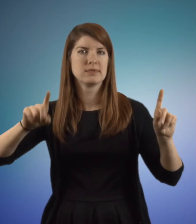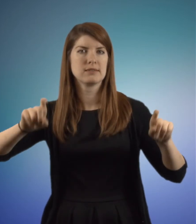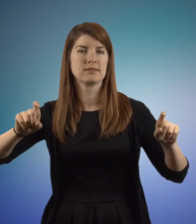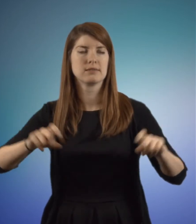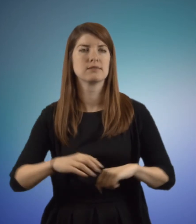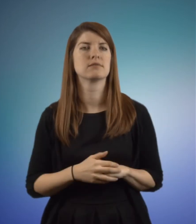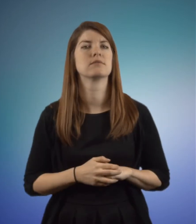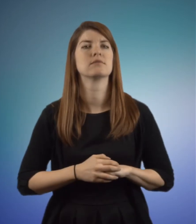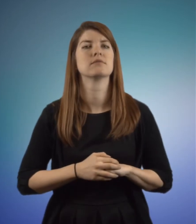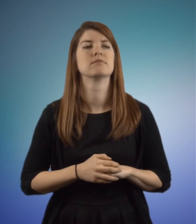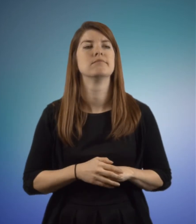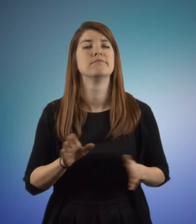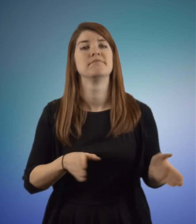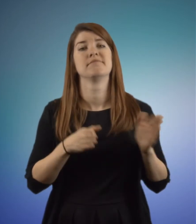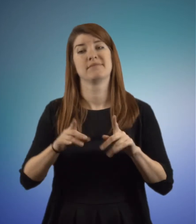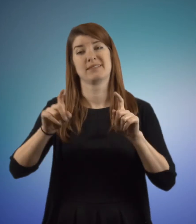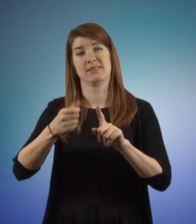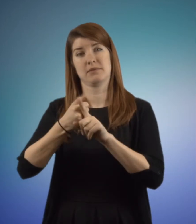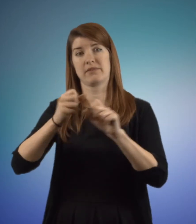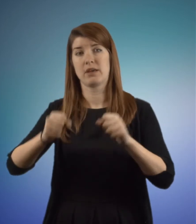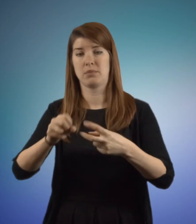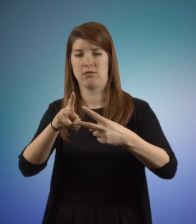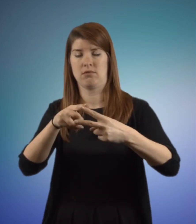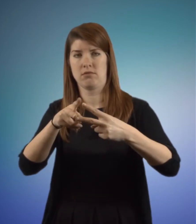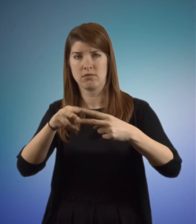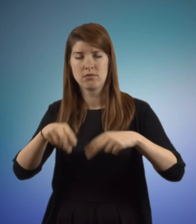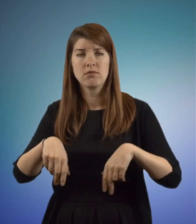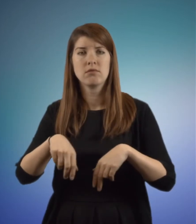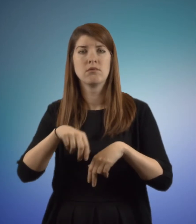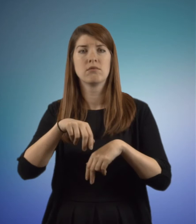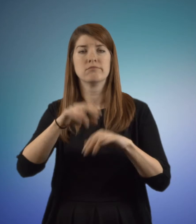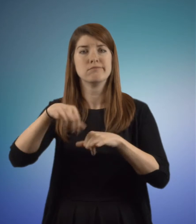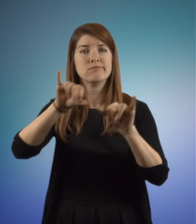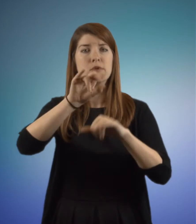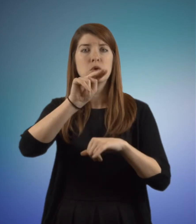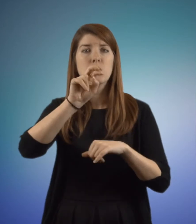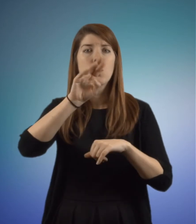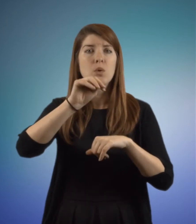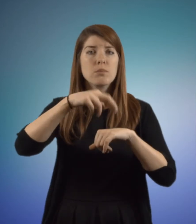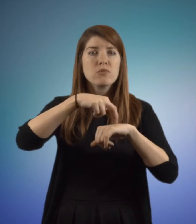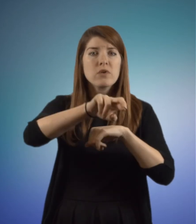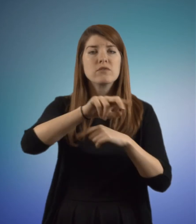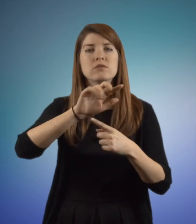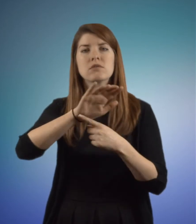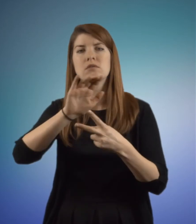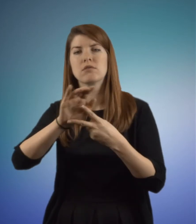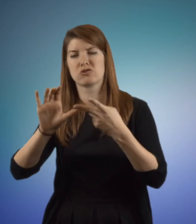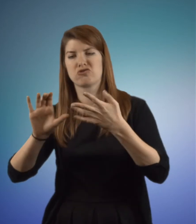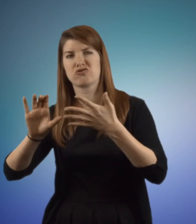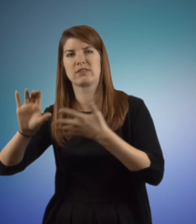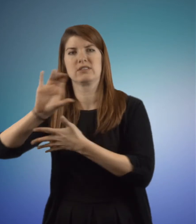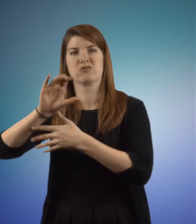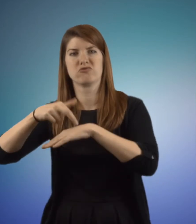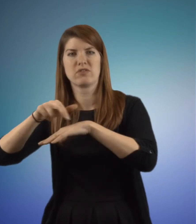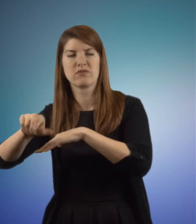Test can be norm references or can be criterion references. Norm referenced tests are based on standardization of a whole group.